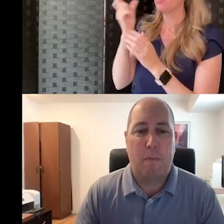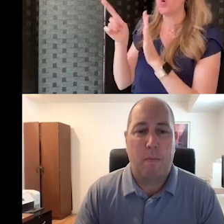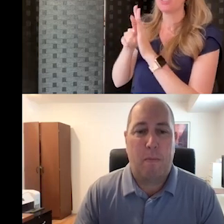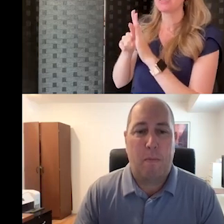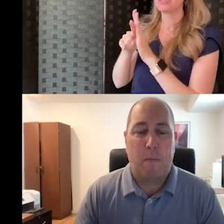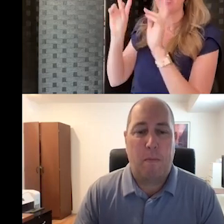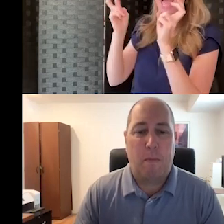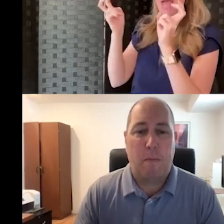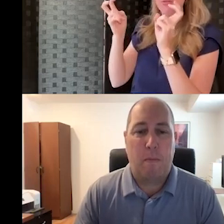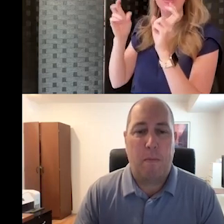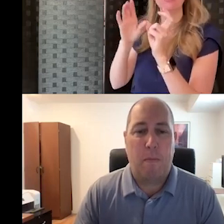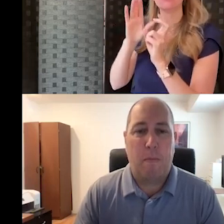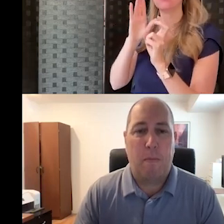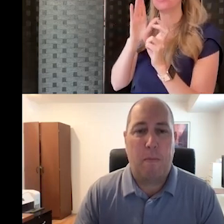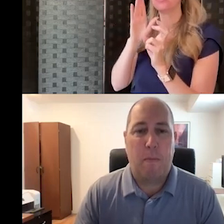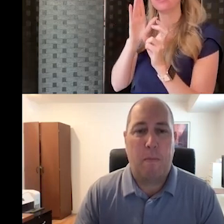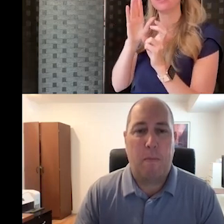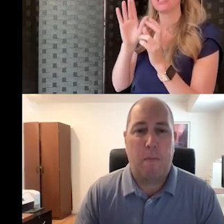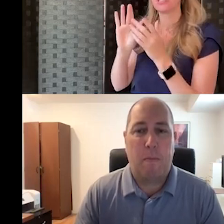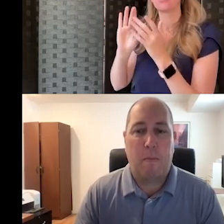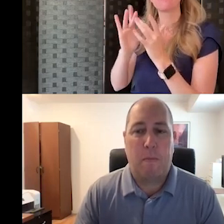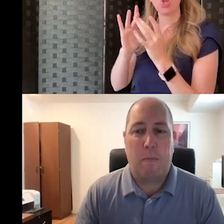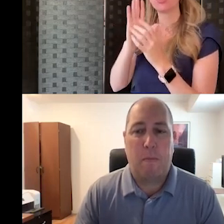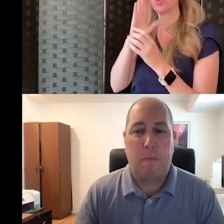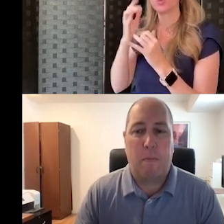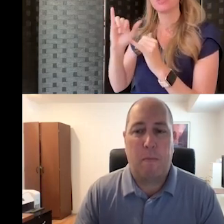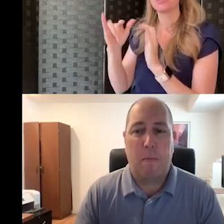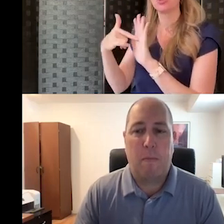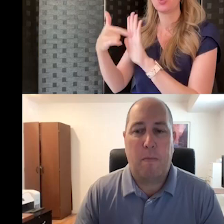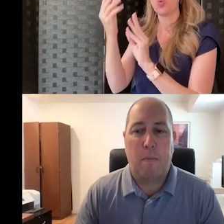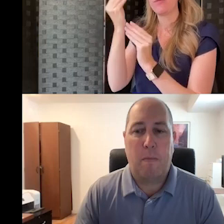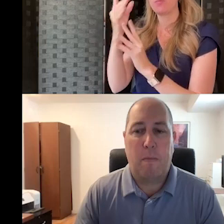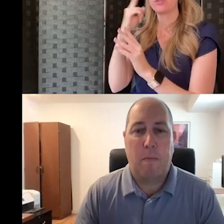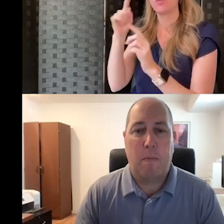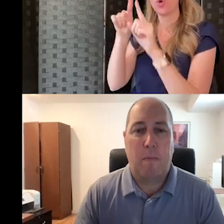the browser is still going to convey information to the screen reader, and they are always going to